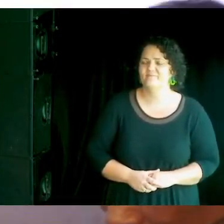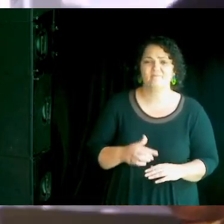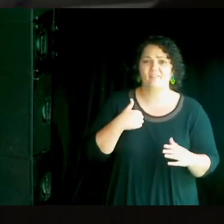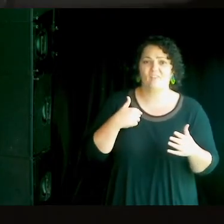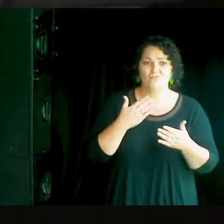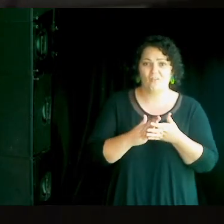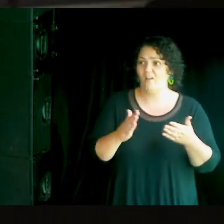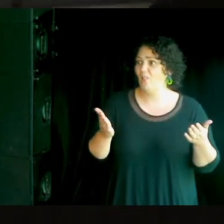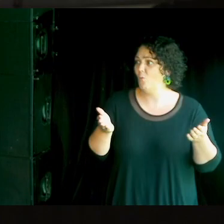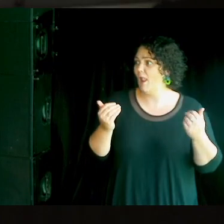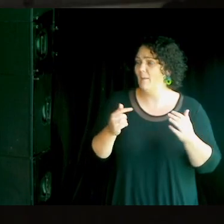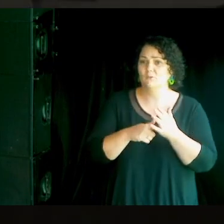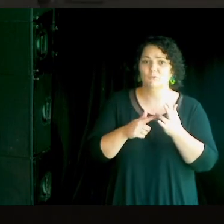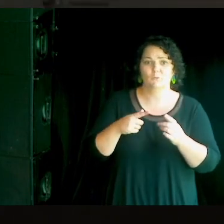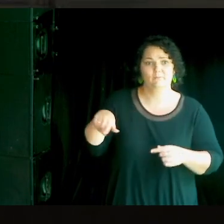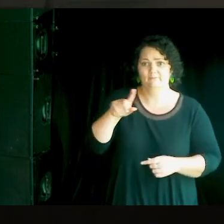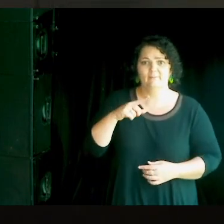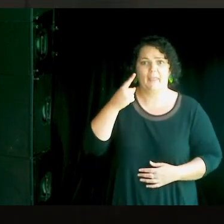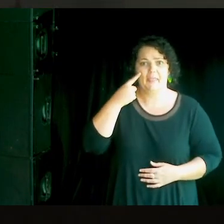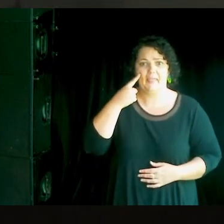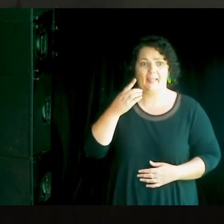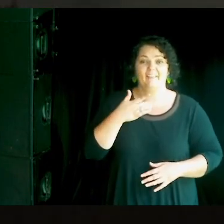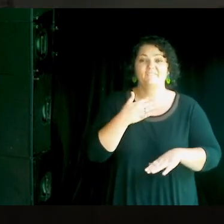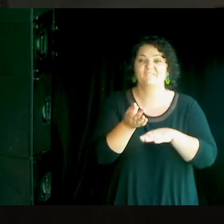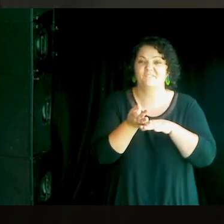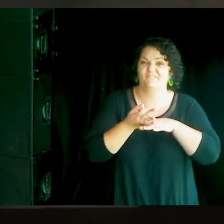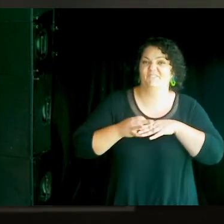somewhere they let everyone taste they are from my garlic's fresh I freshly picked that today